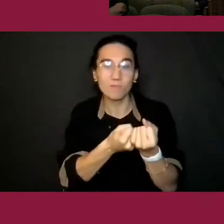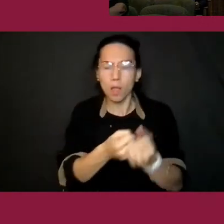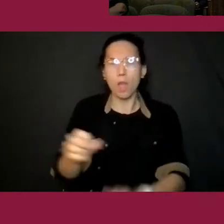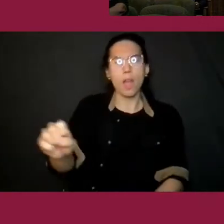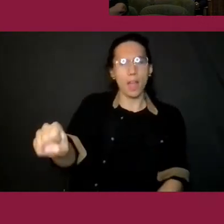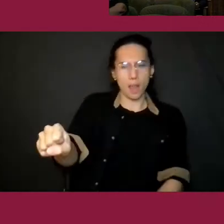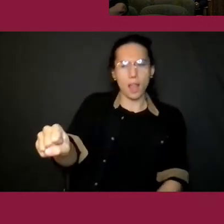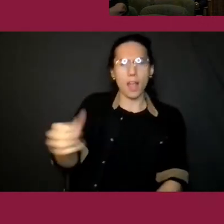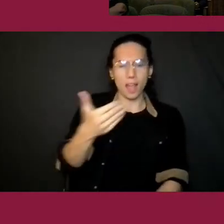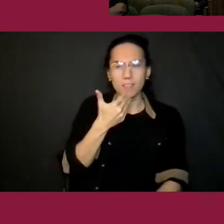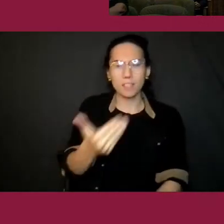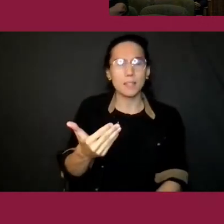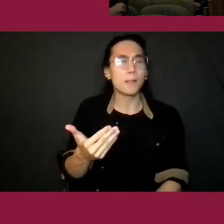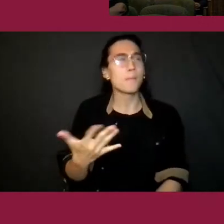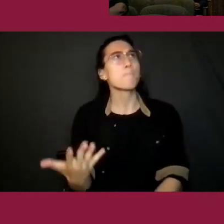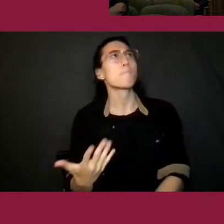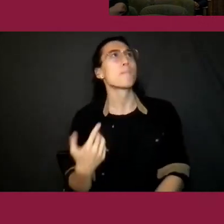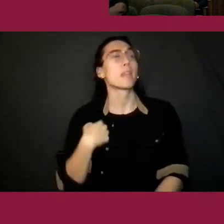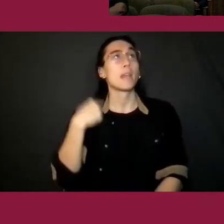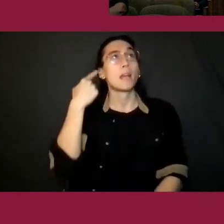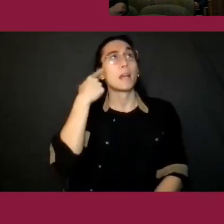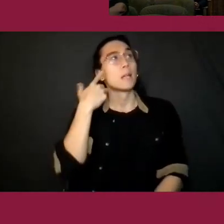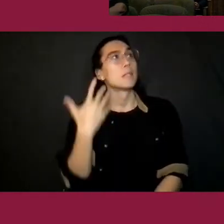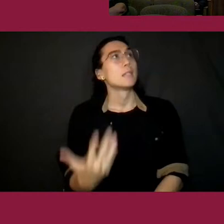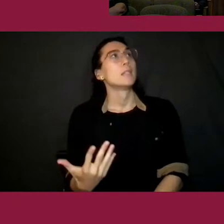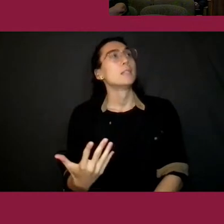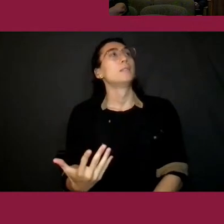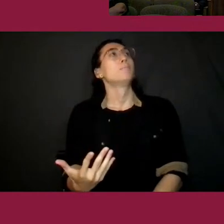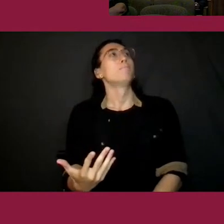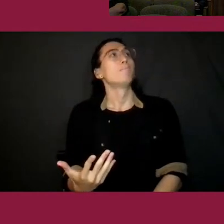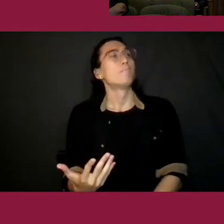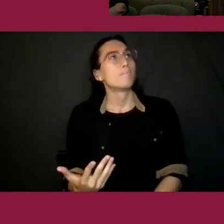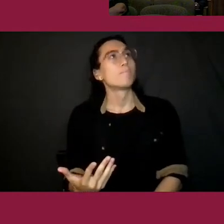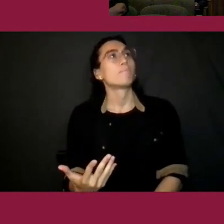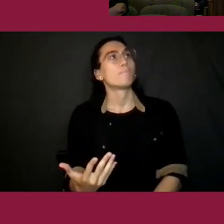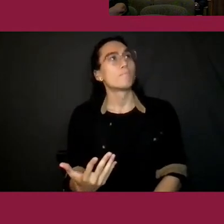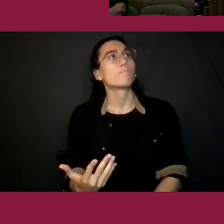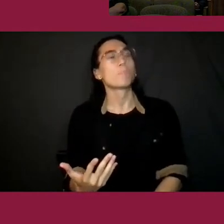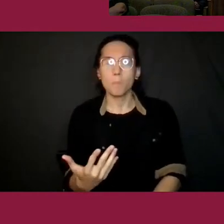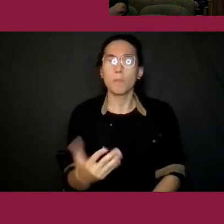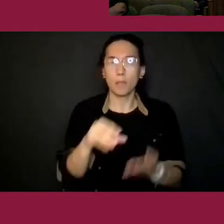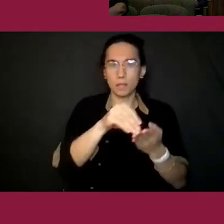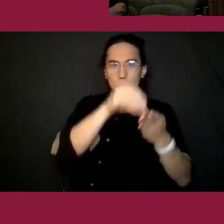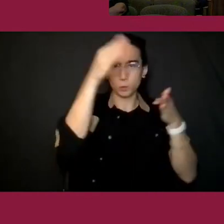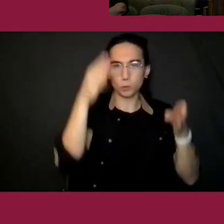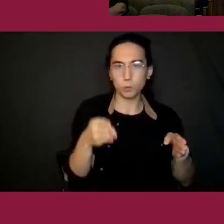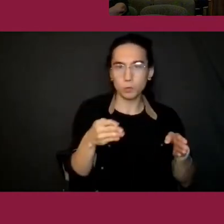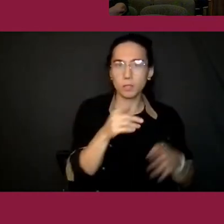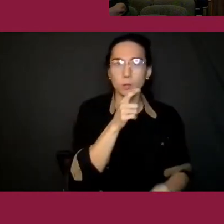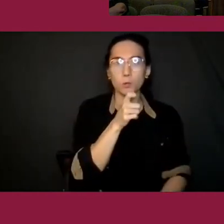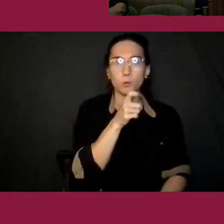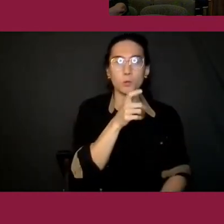you talk about students that are moving from K-12